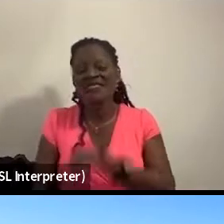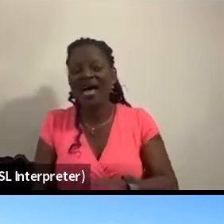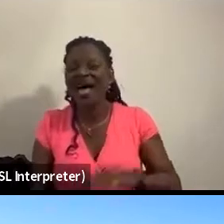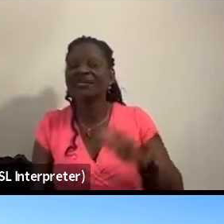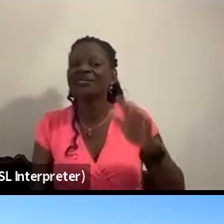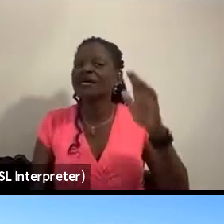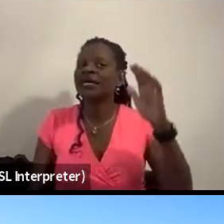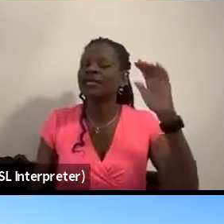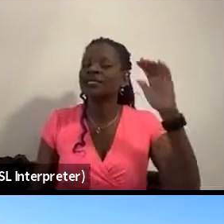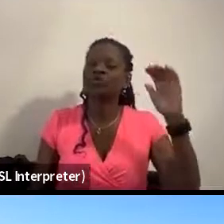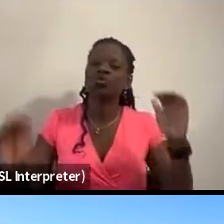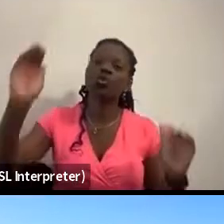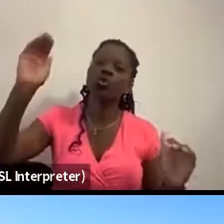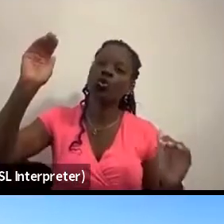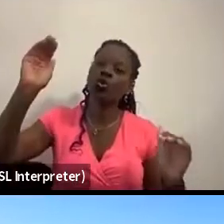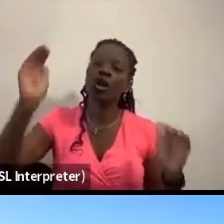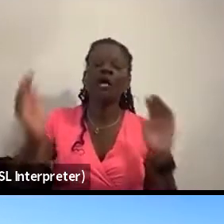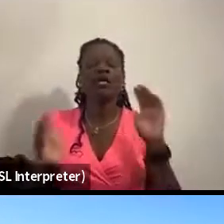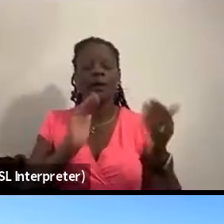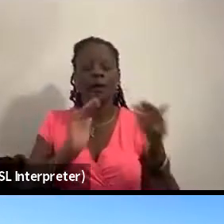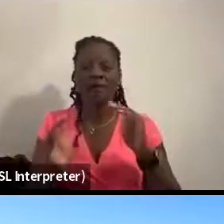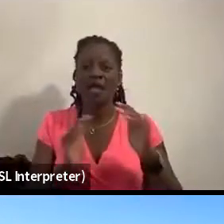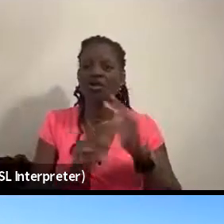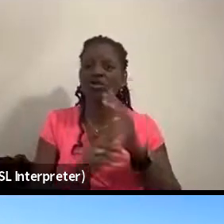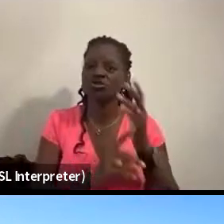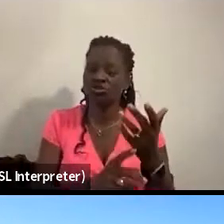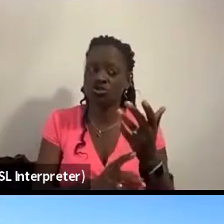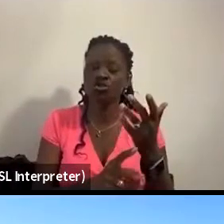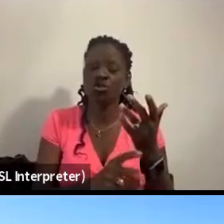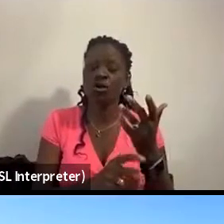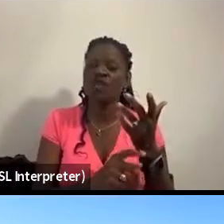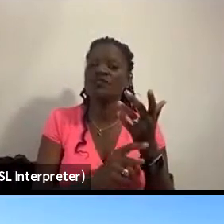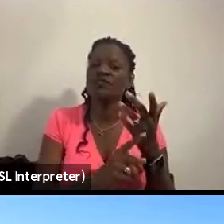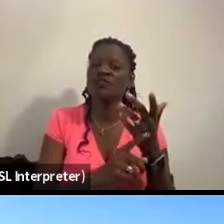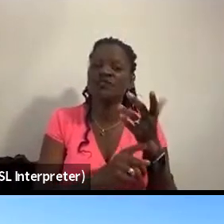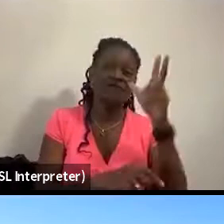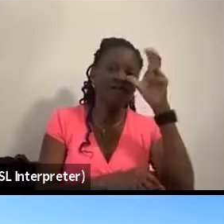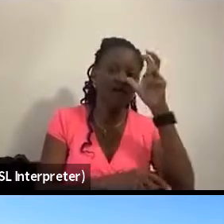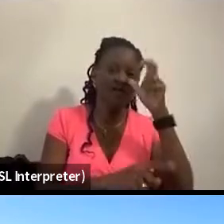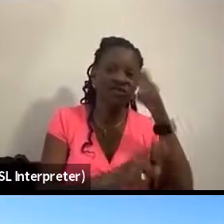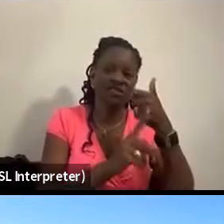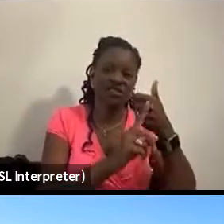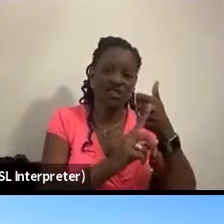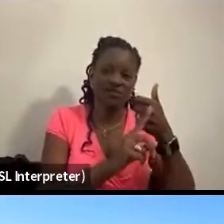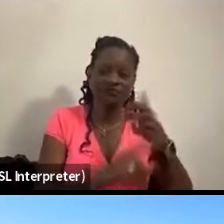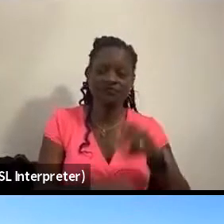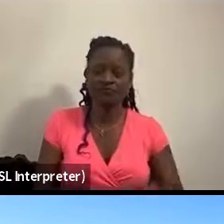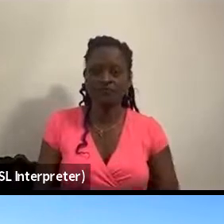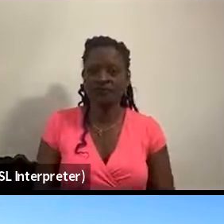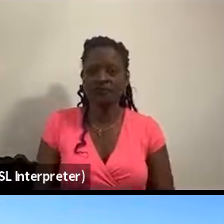comparing it to the risk associated with coronavirus disease. That's great stuff, right? Really appreciate that.